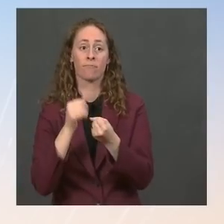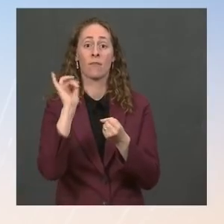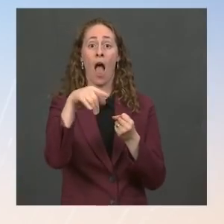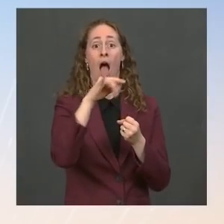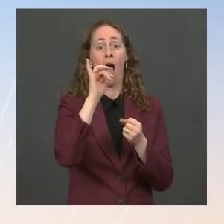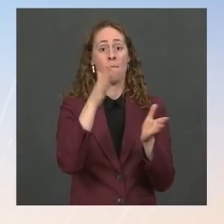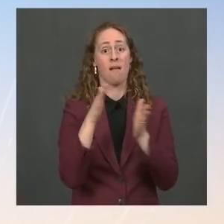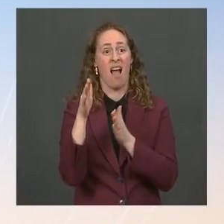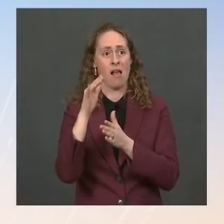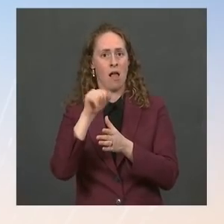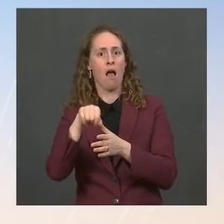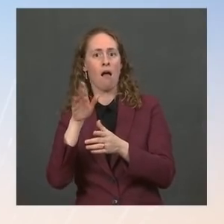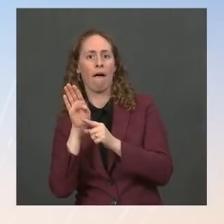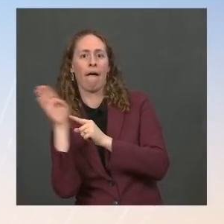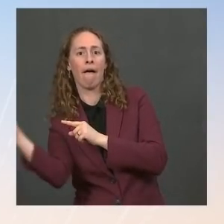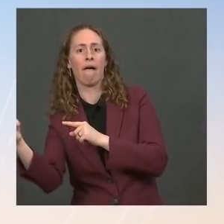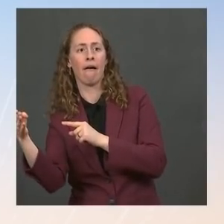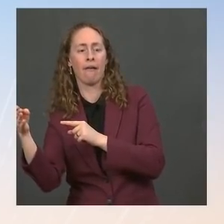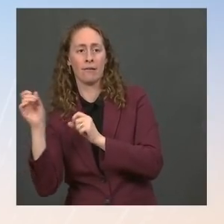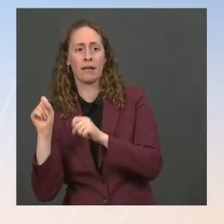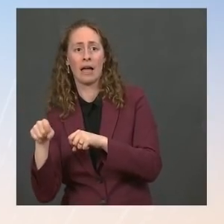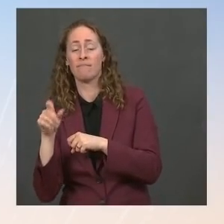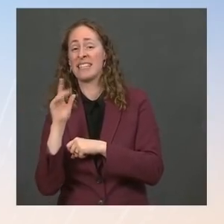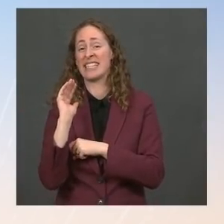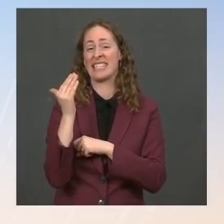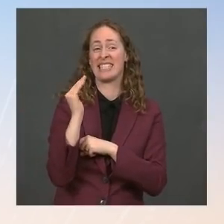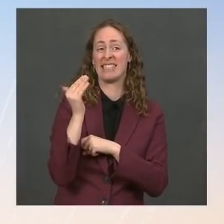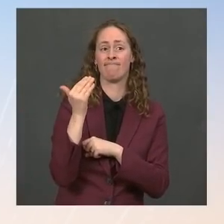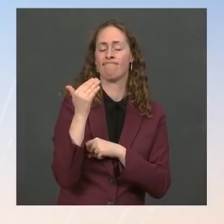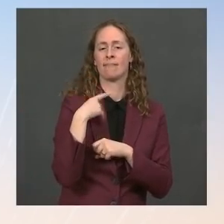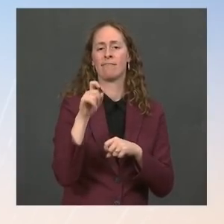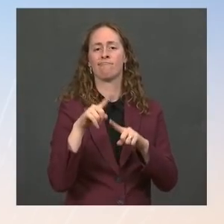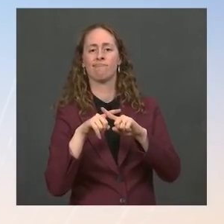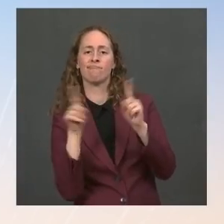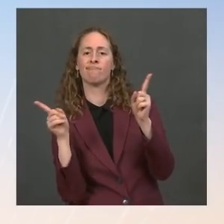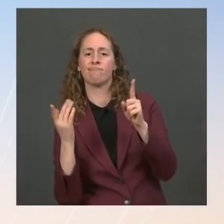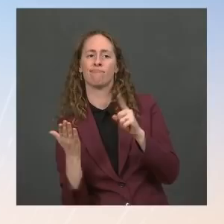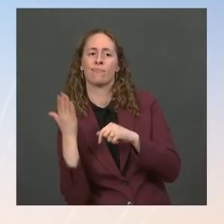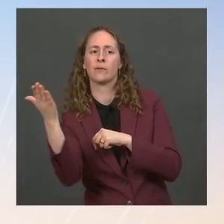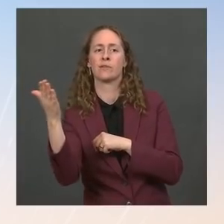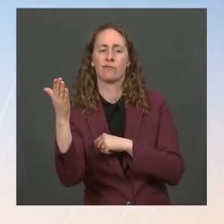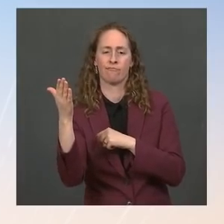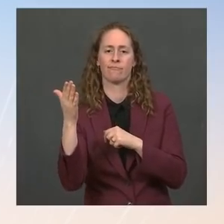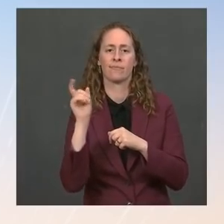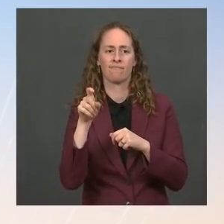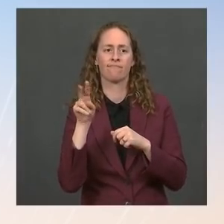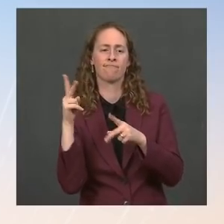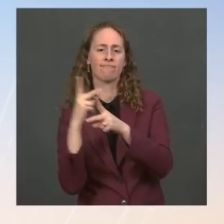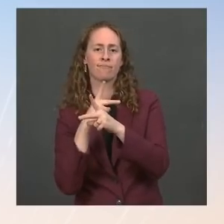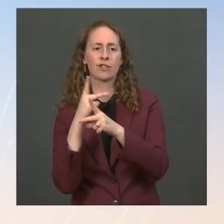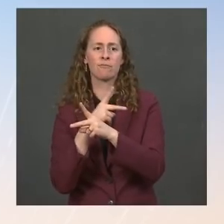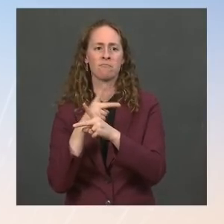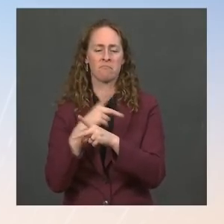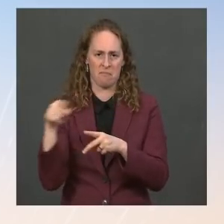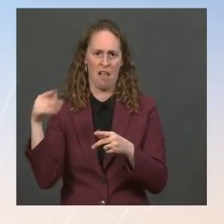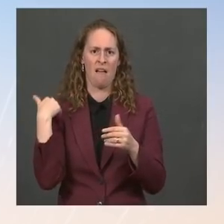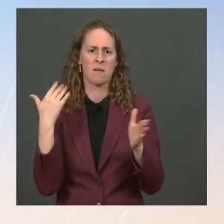alternatives proposed by senators, who have already said they have every intention of doing exactly that. The Press: Along the same lines --